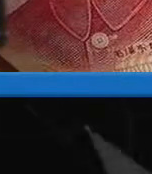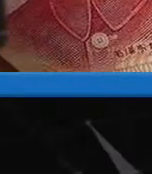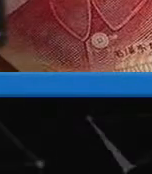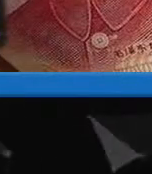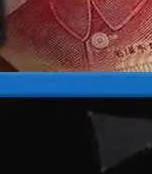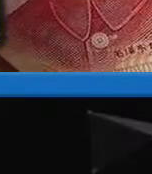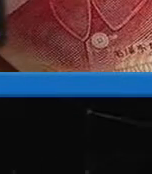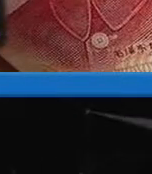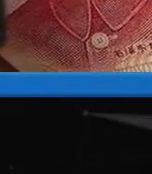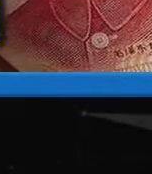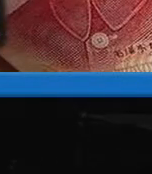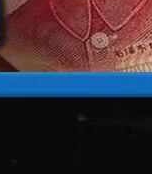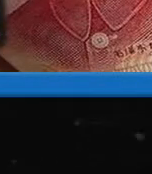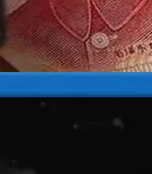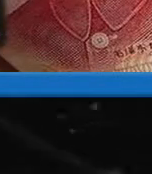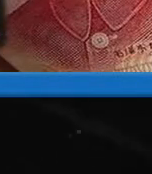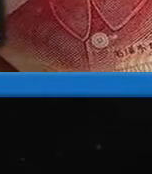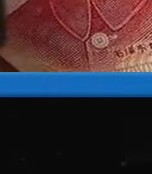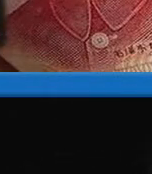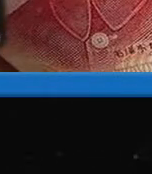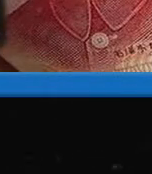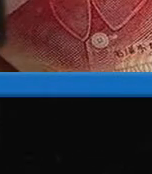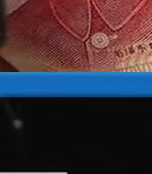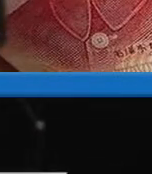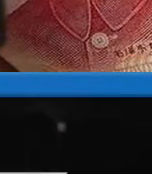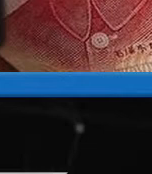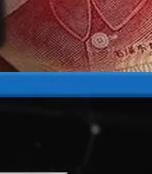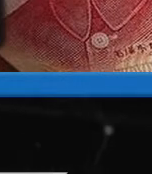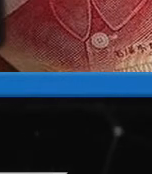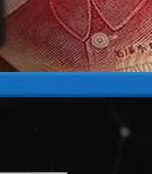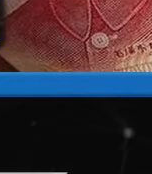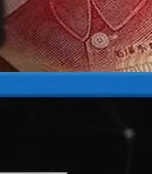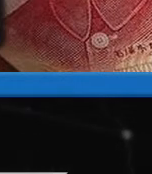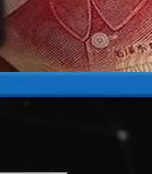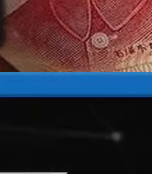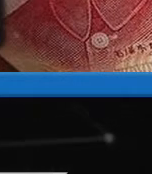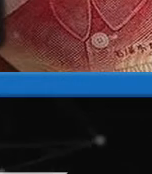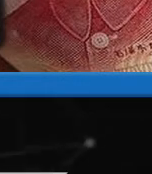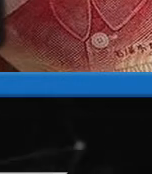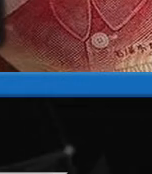You are already informed don't forget to give a like to this video share and subscribe to escucha diario